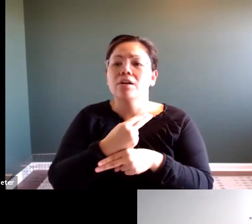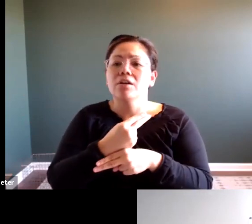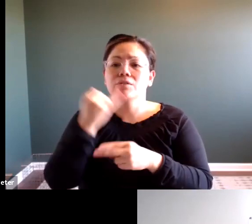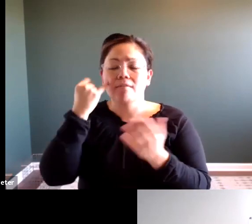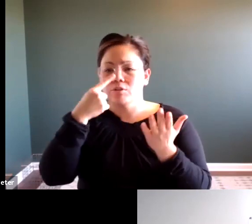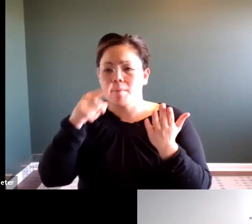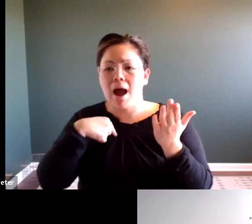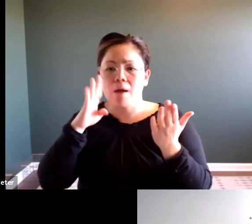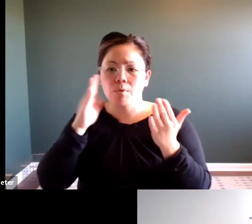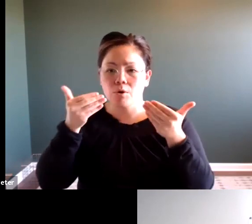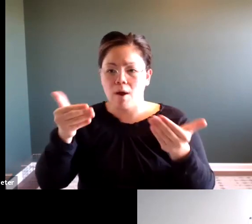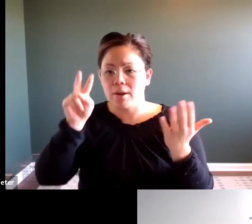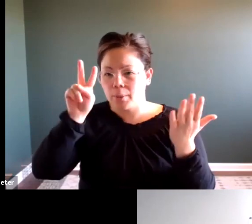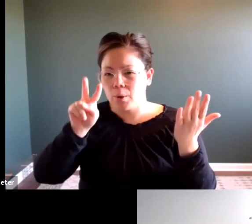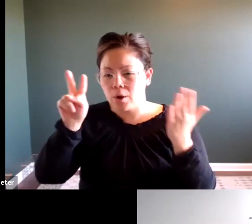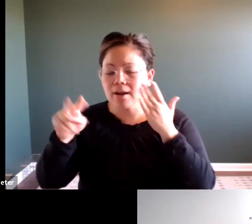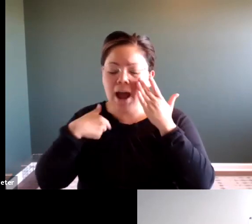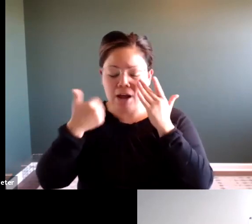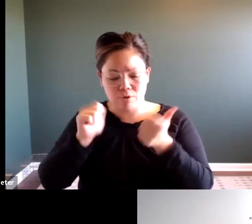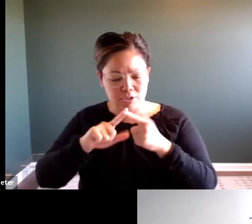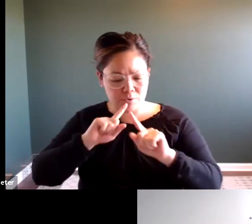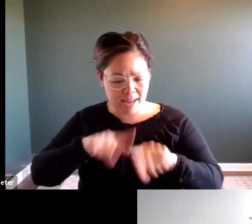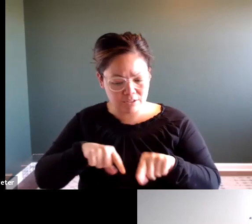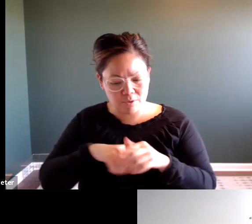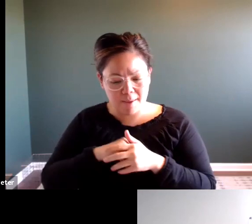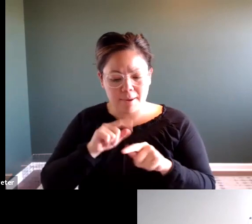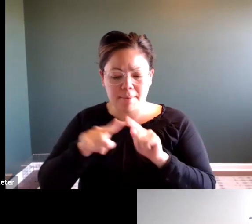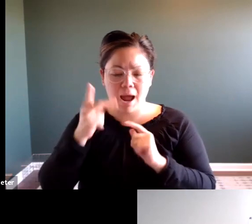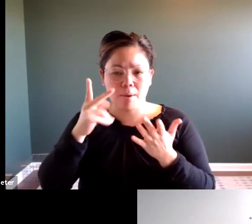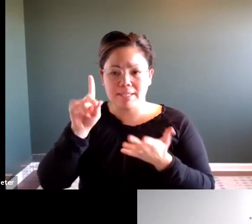I'll kind of click through that really quick. I tried to answer them as I was walking through it, but I probably did miss them.